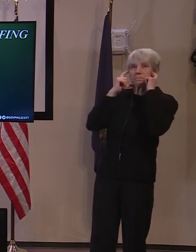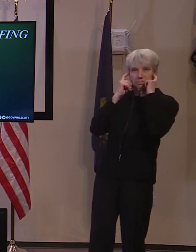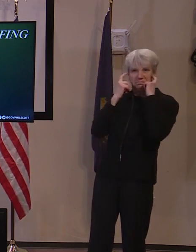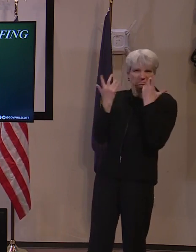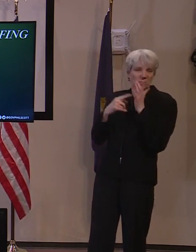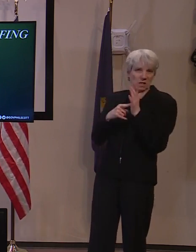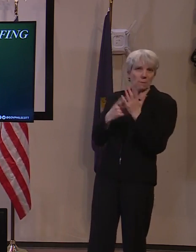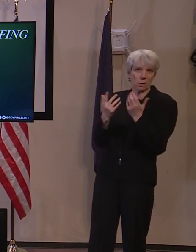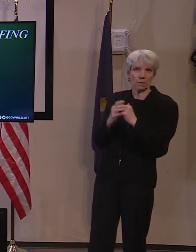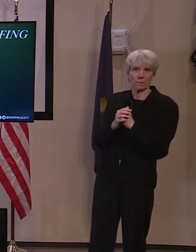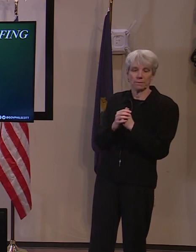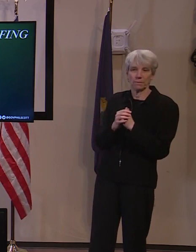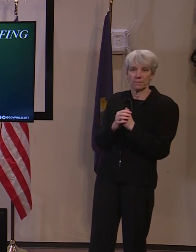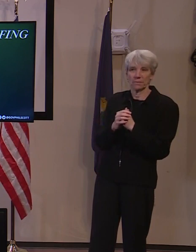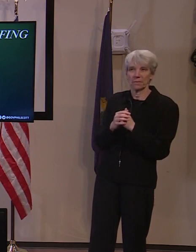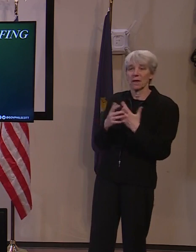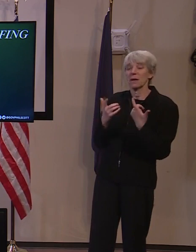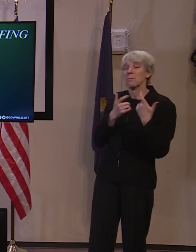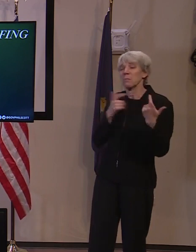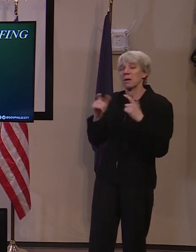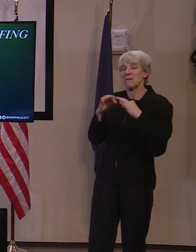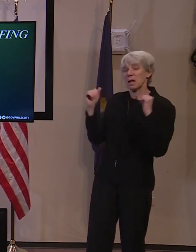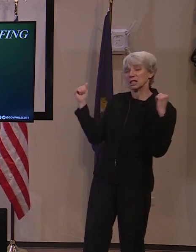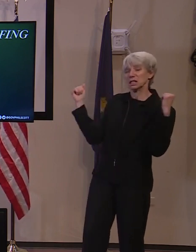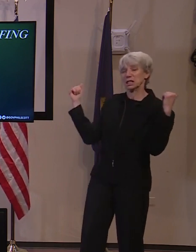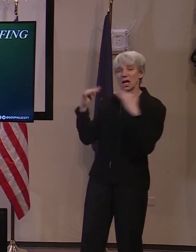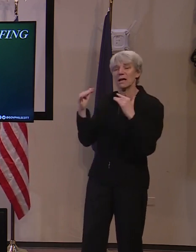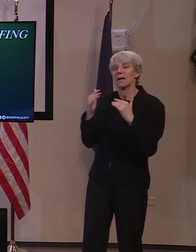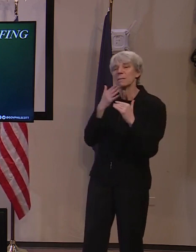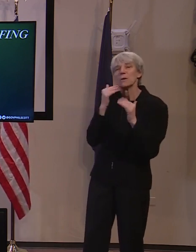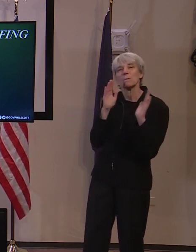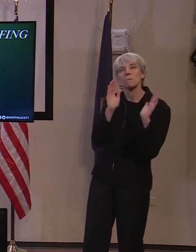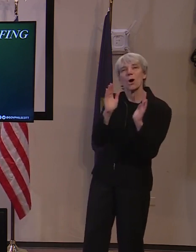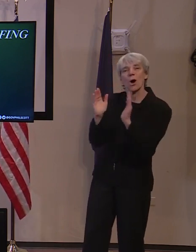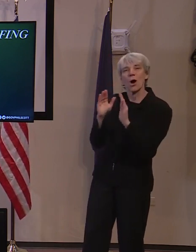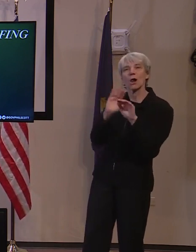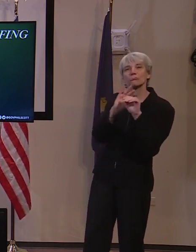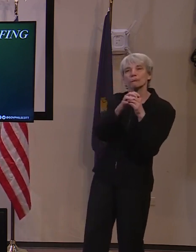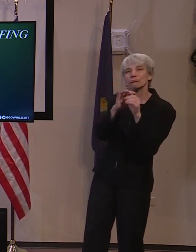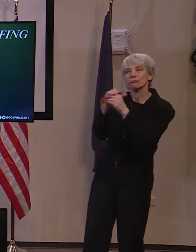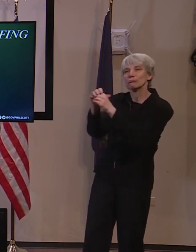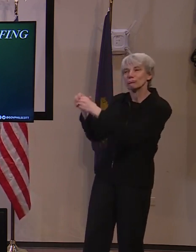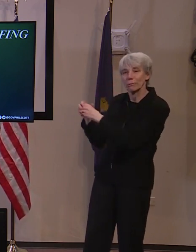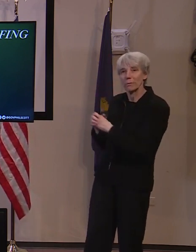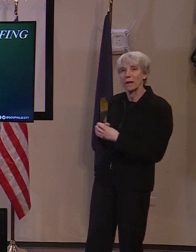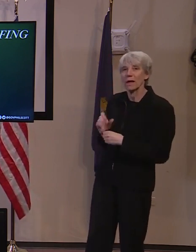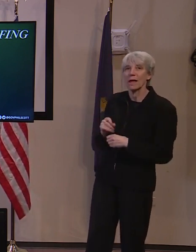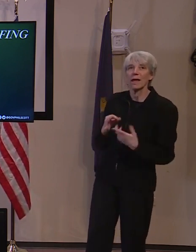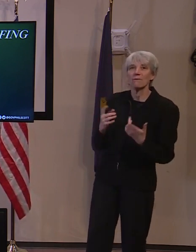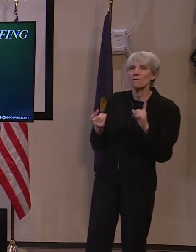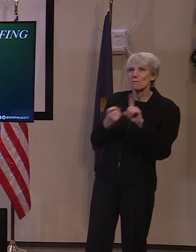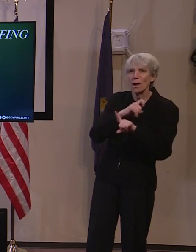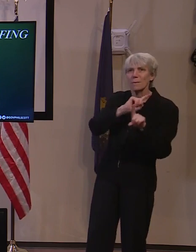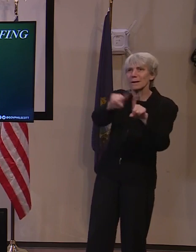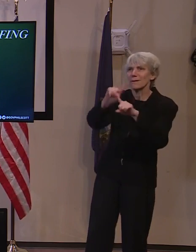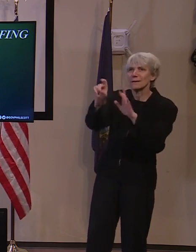keep it small. The more people in households, the higher the chance that someone could have the virus and expose others.